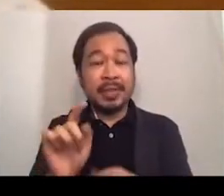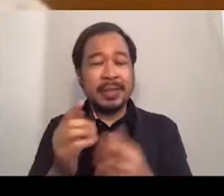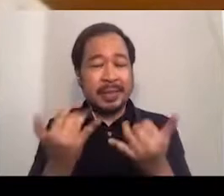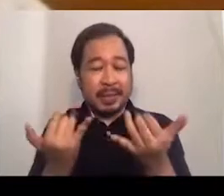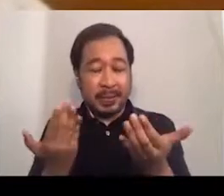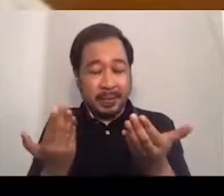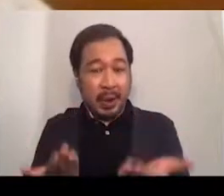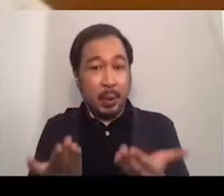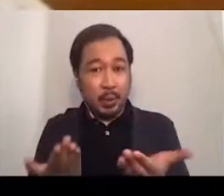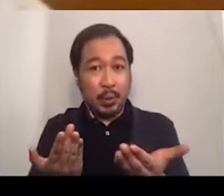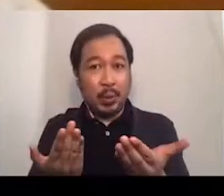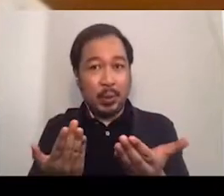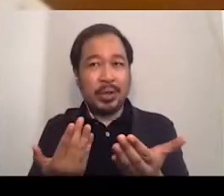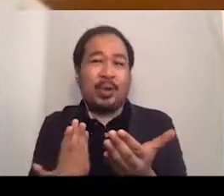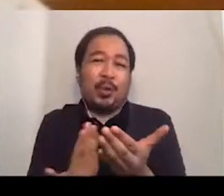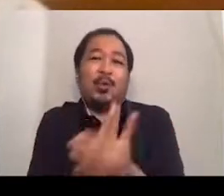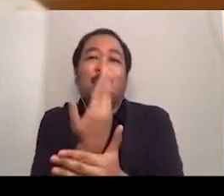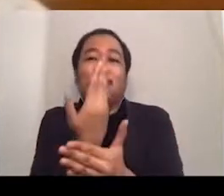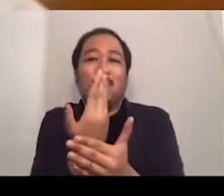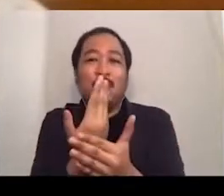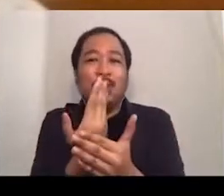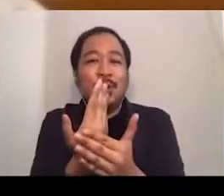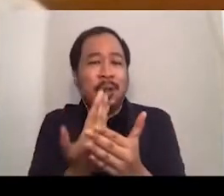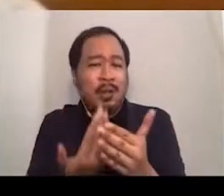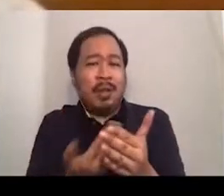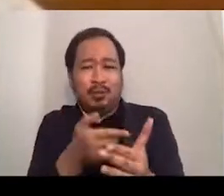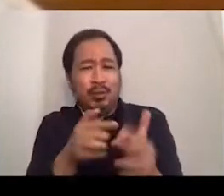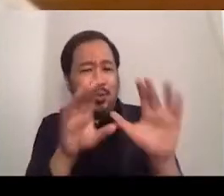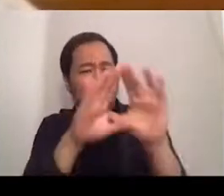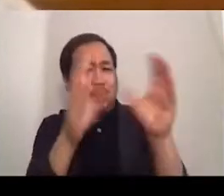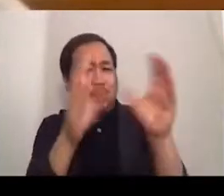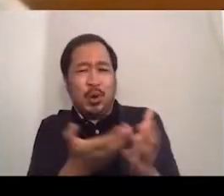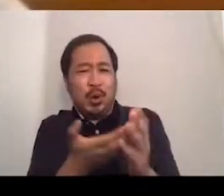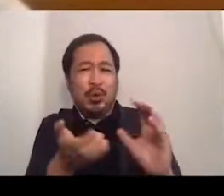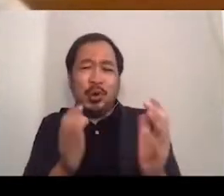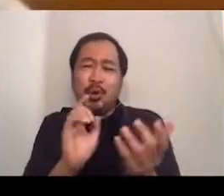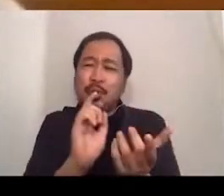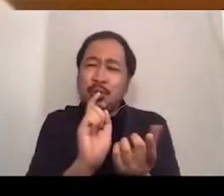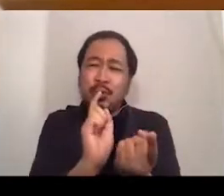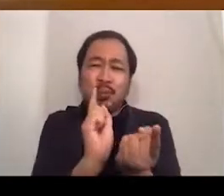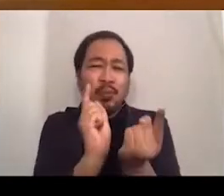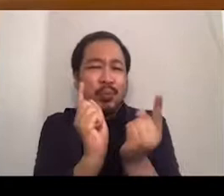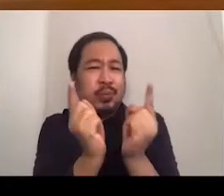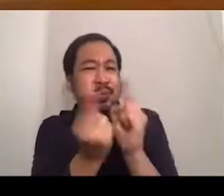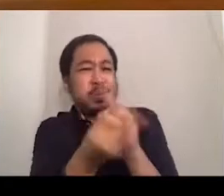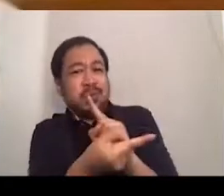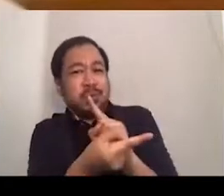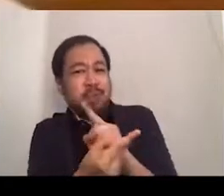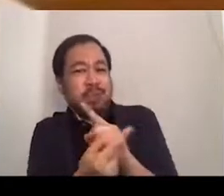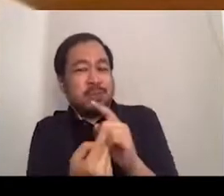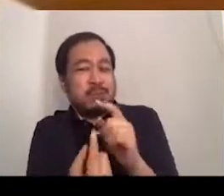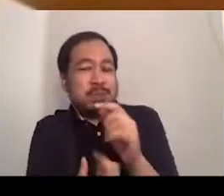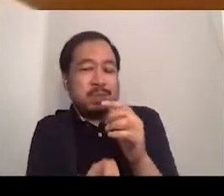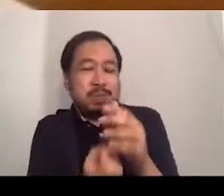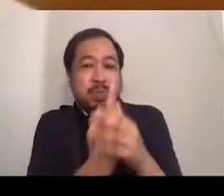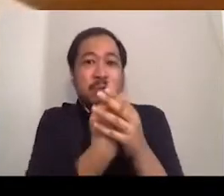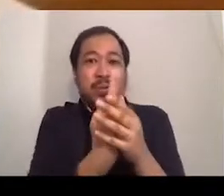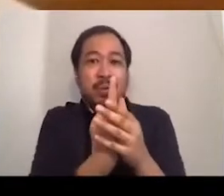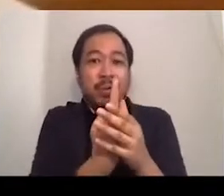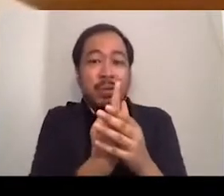it has become clear that new additional barriers are emerging, as pointed out by the concept note of ESCAP,